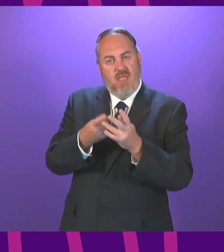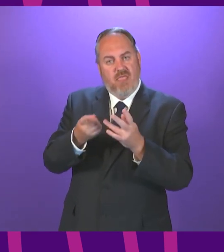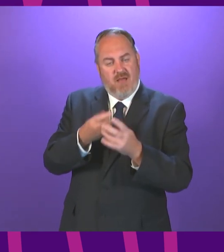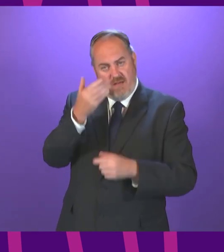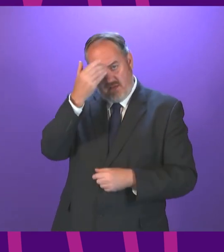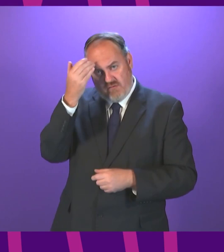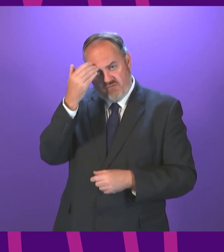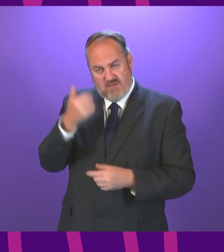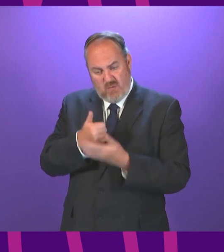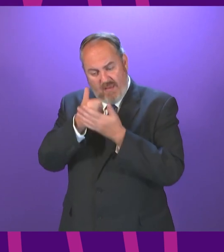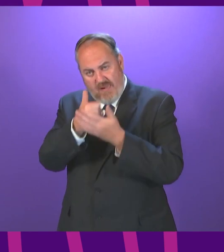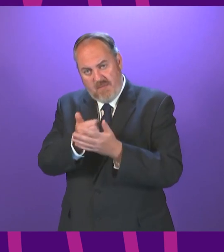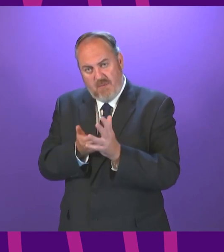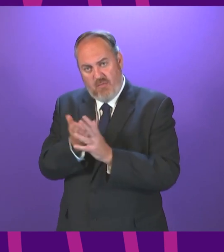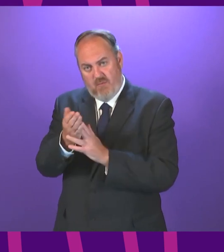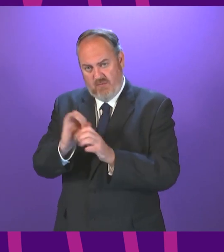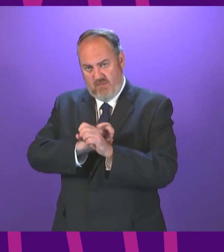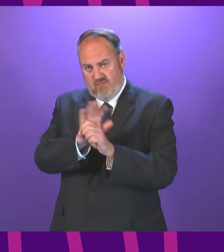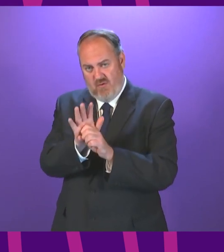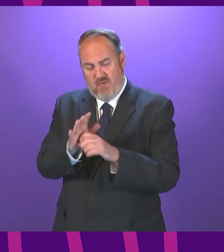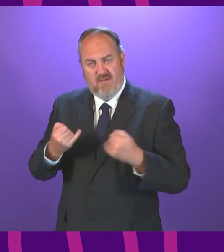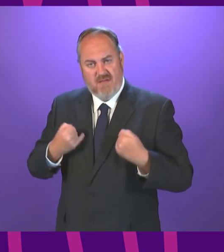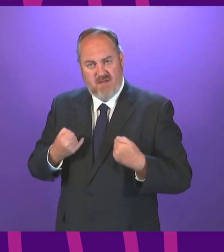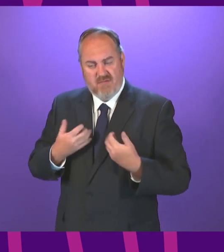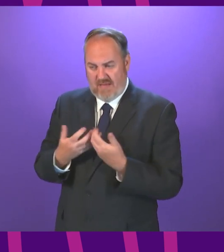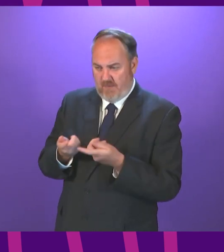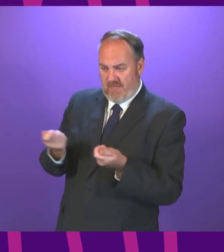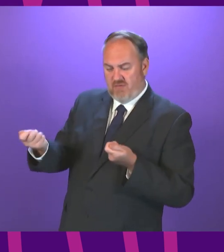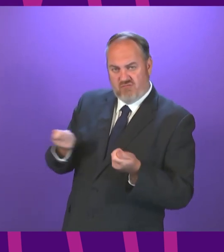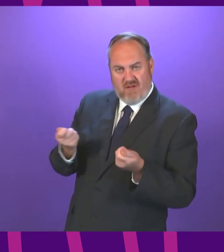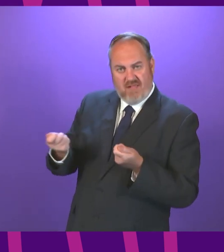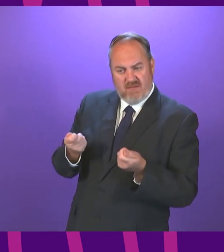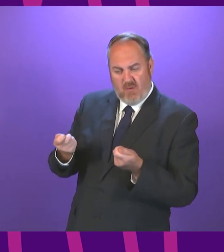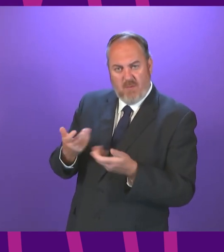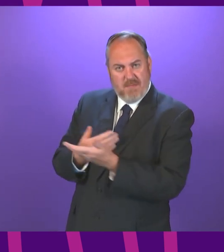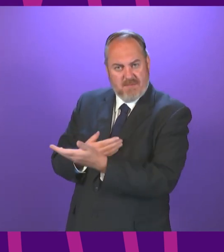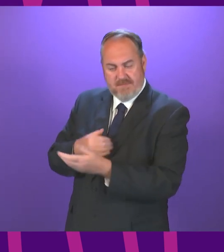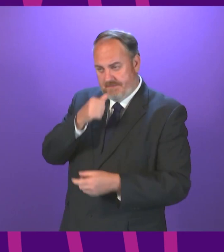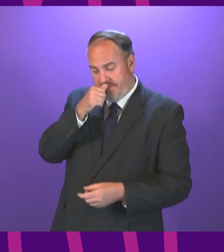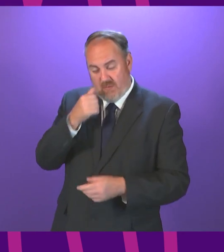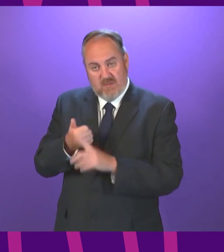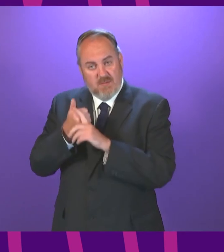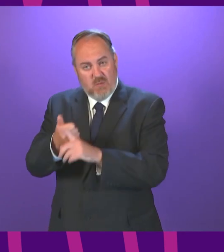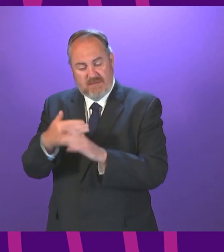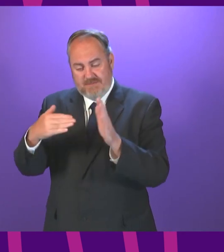responses. That support is helping to prepare healthcare systems in Malawi, Zambia and Rwanda